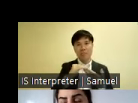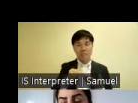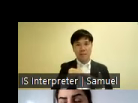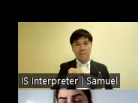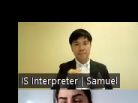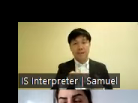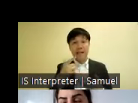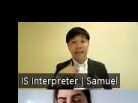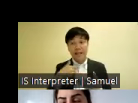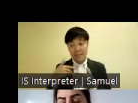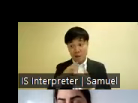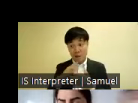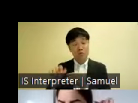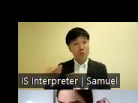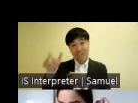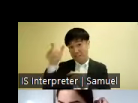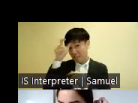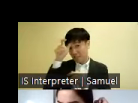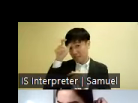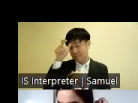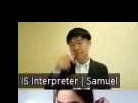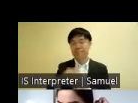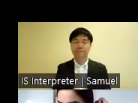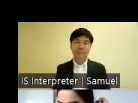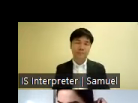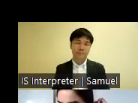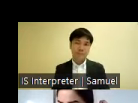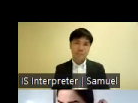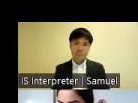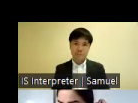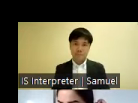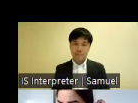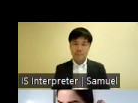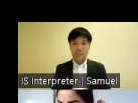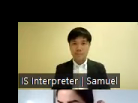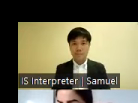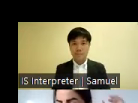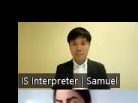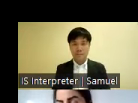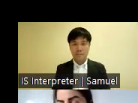Improving the access is difficult in order to obtain the disability report due